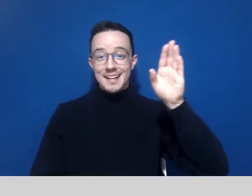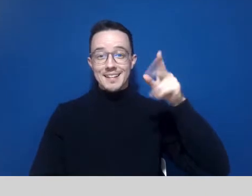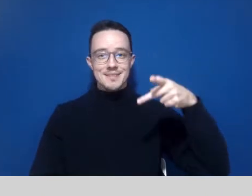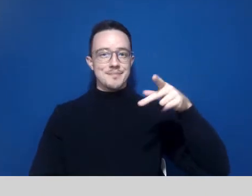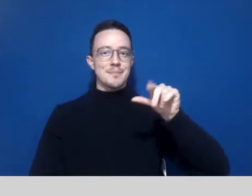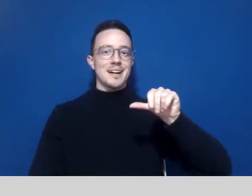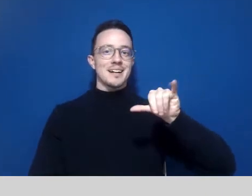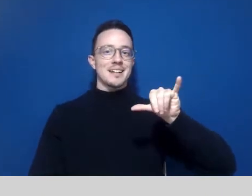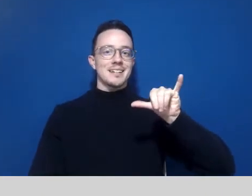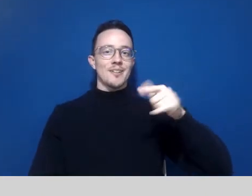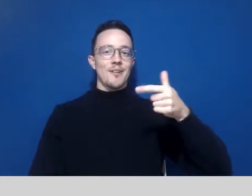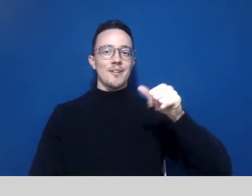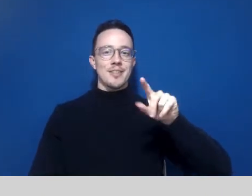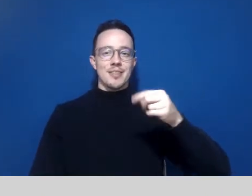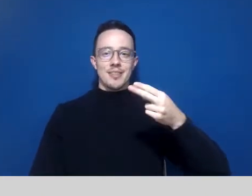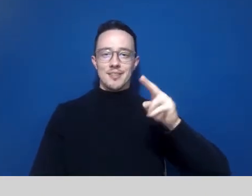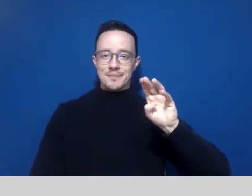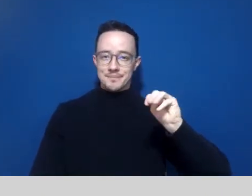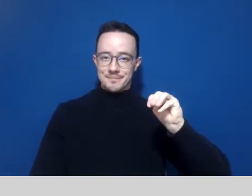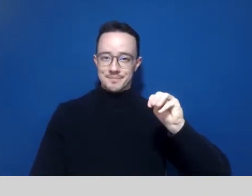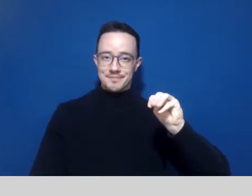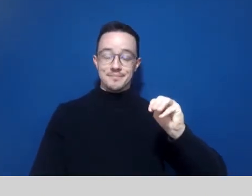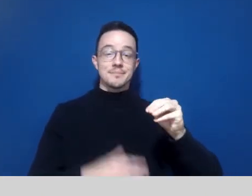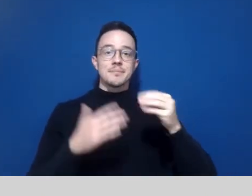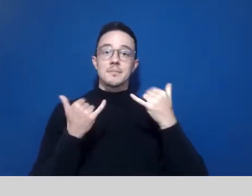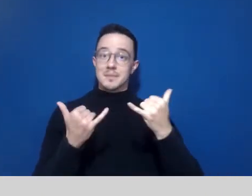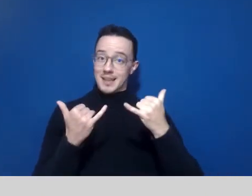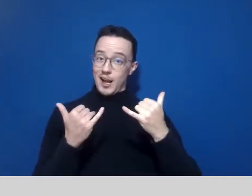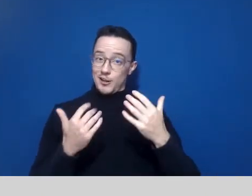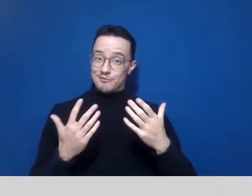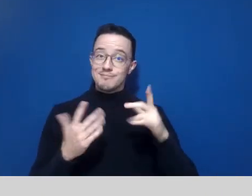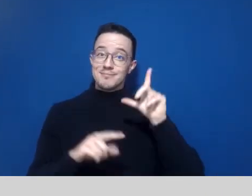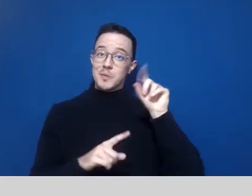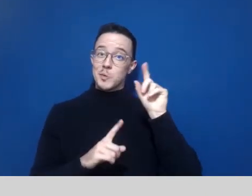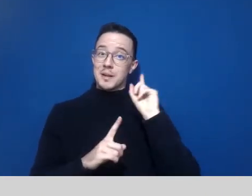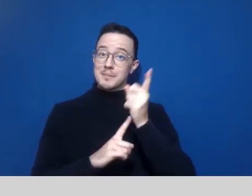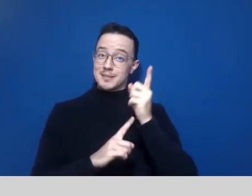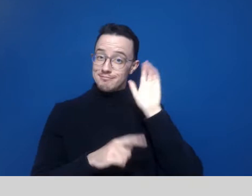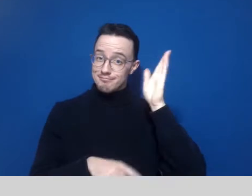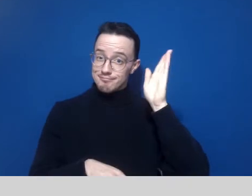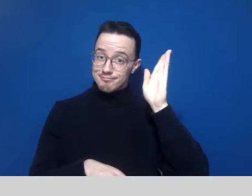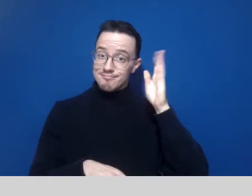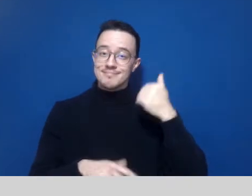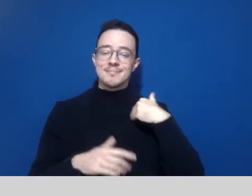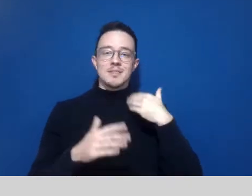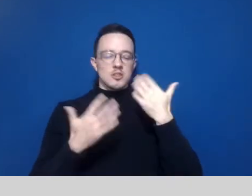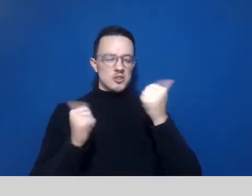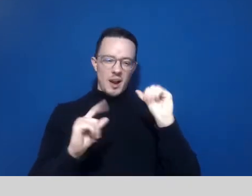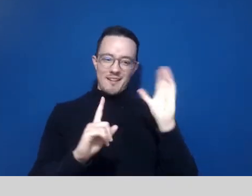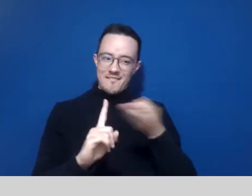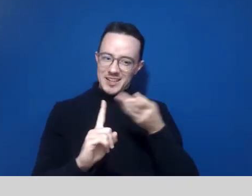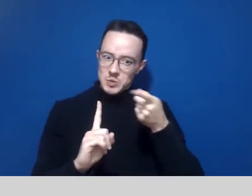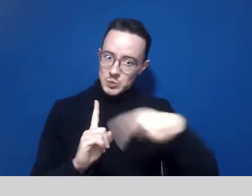Hello, PyGotham! I'm going to spend the next 20 minutes trying to convince you that almost every data problem you have